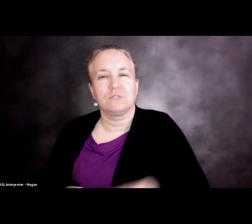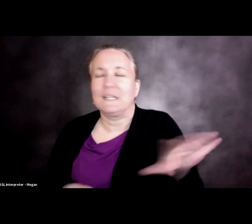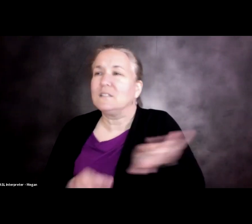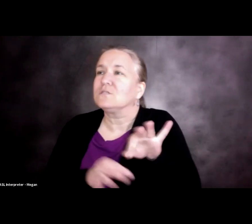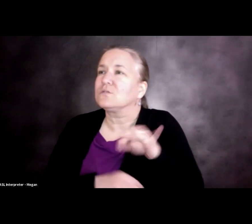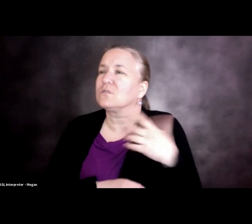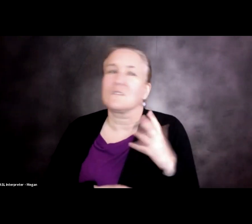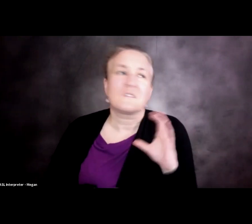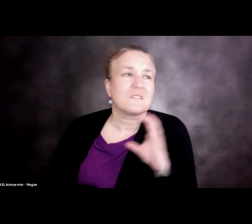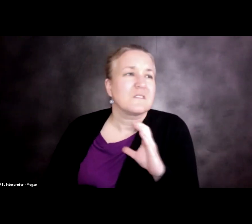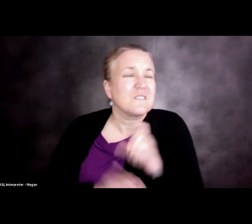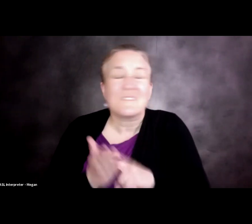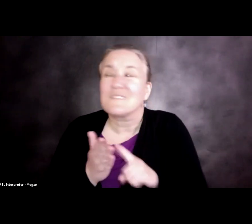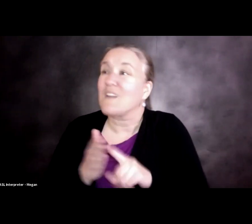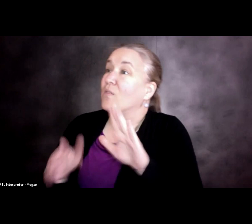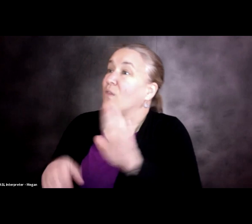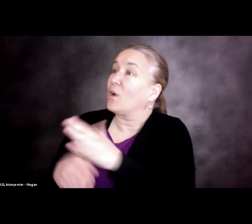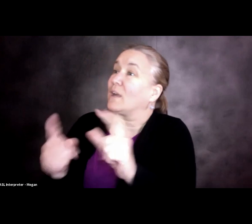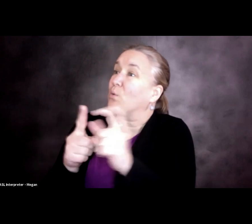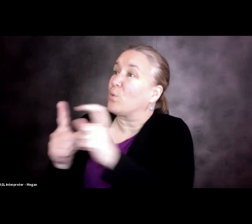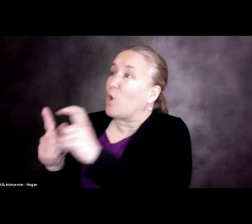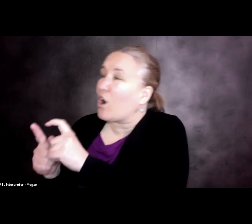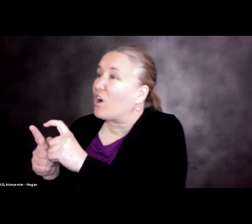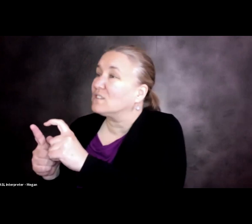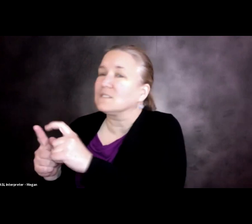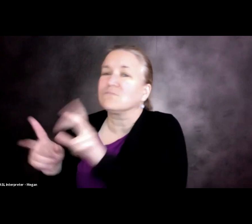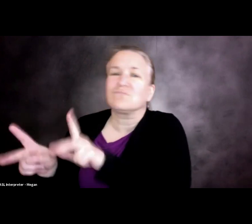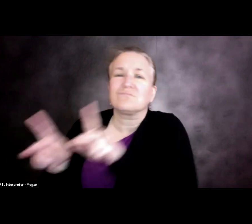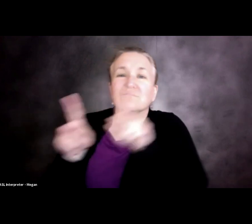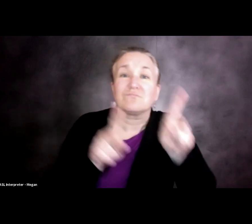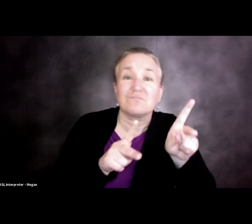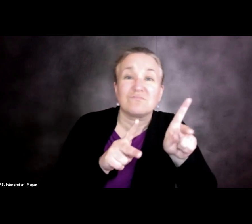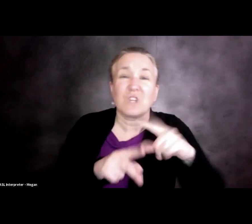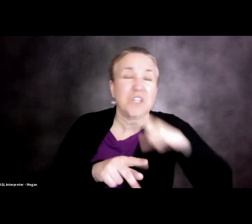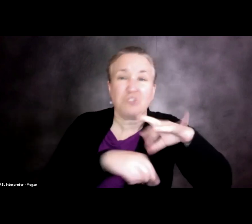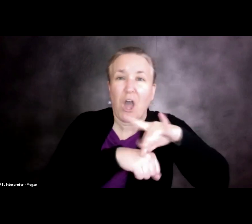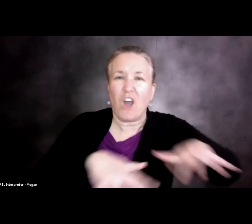The words of the hymn were like the drops of frozen rain melting on the dry palette